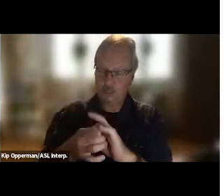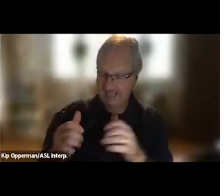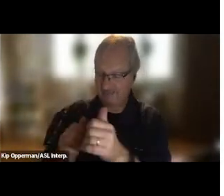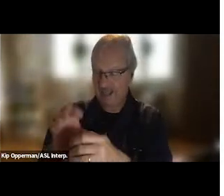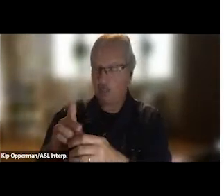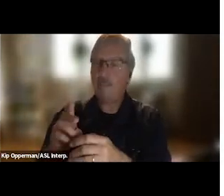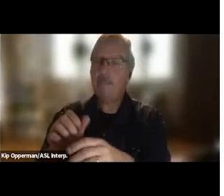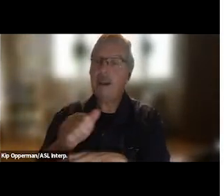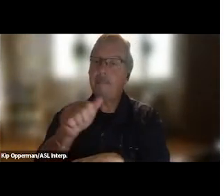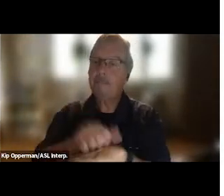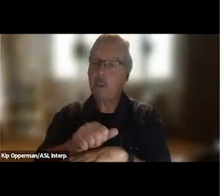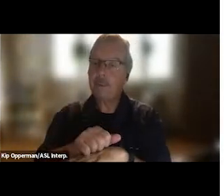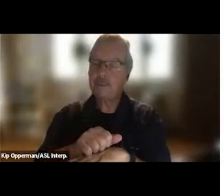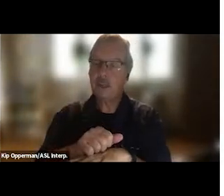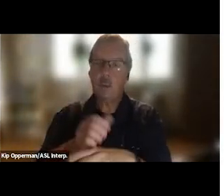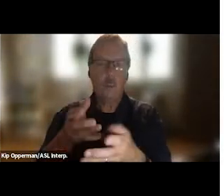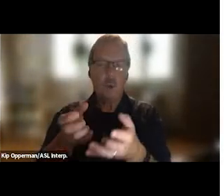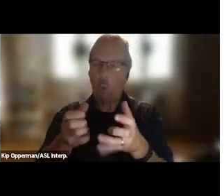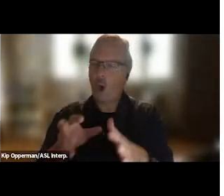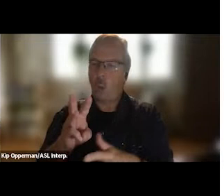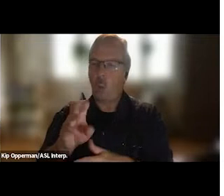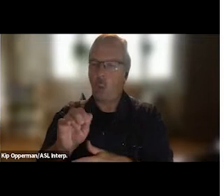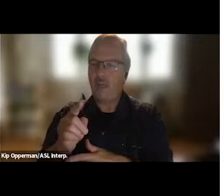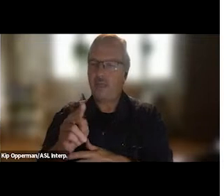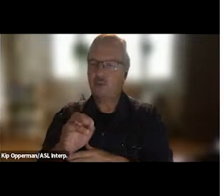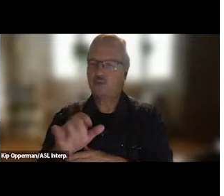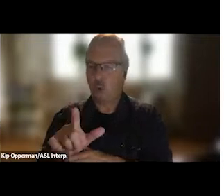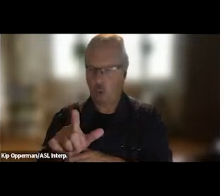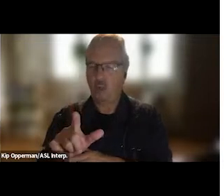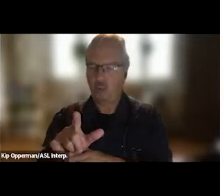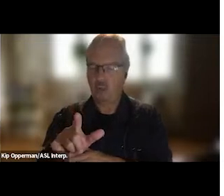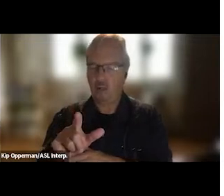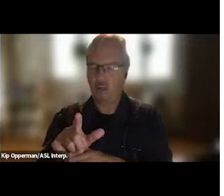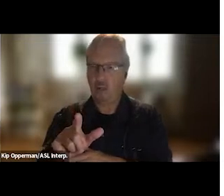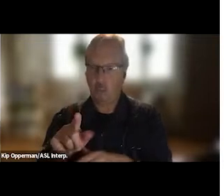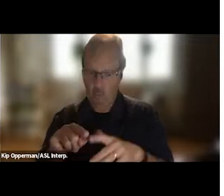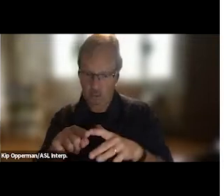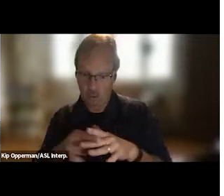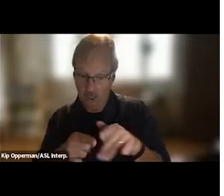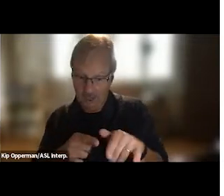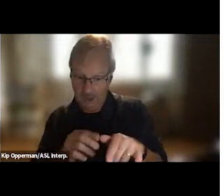So is to not withdraw and especially important for those where we are initiating MAT in our facility.